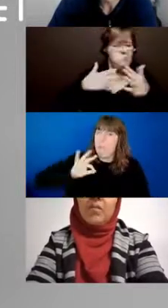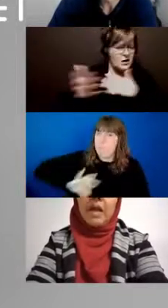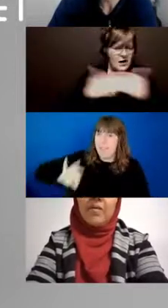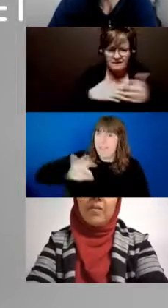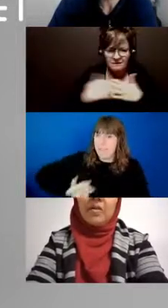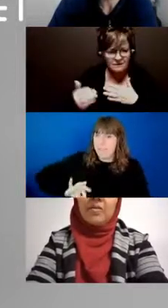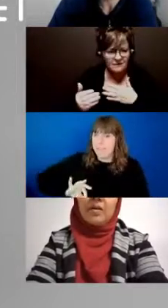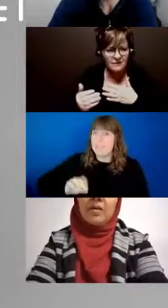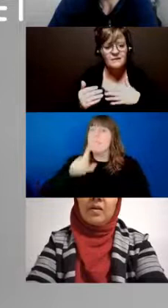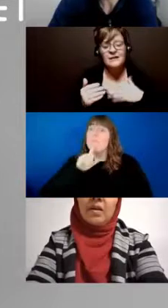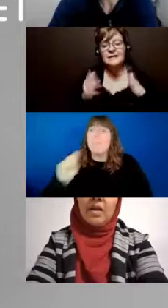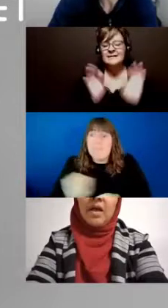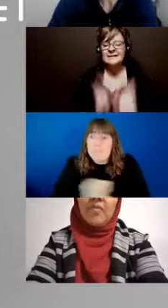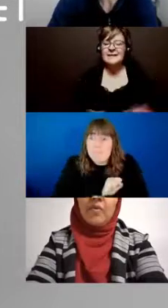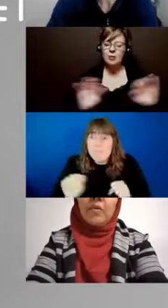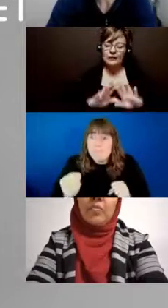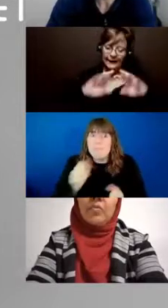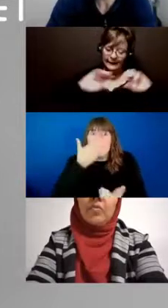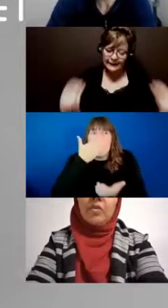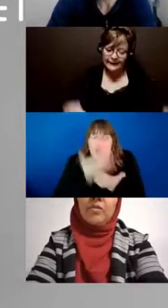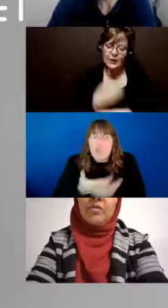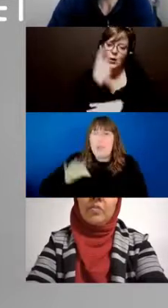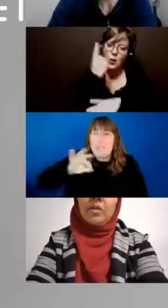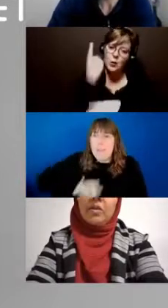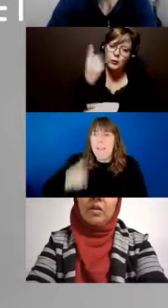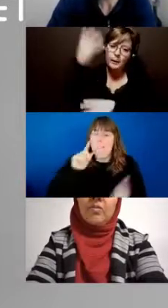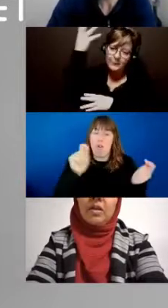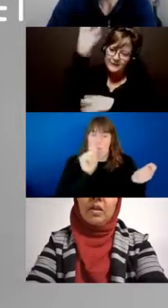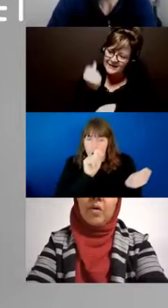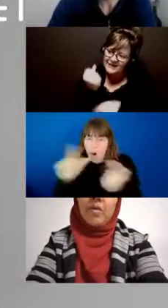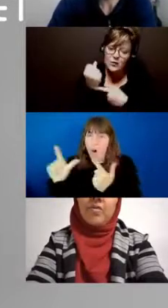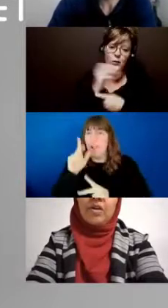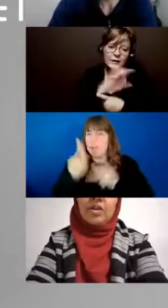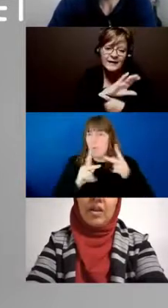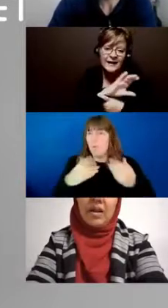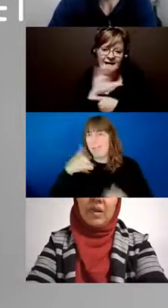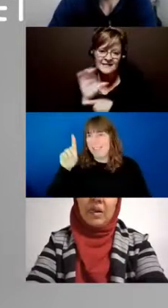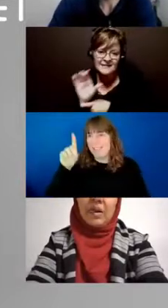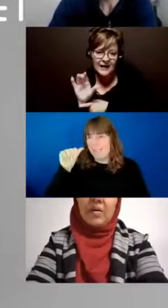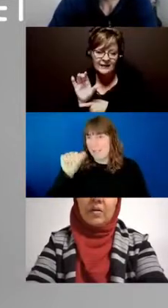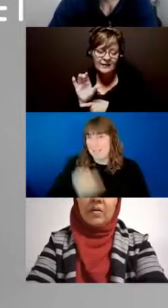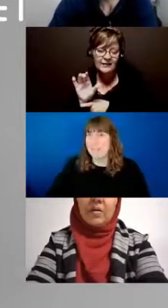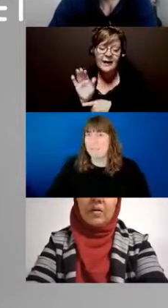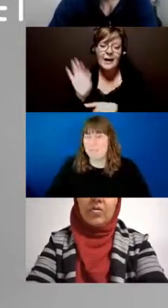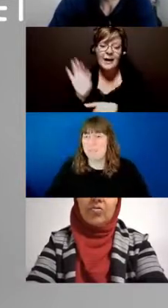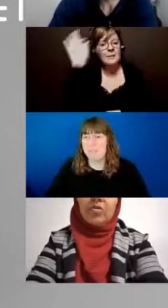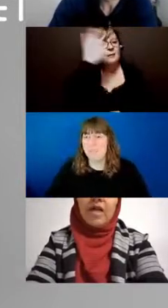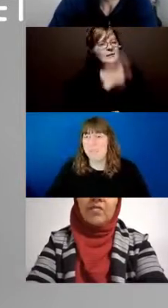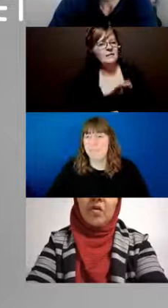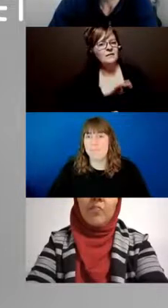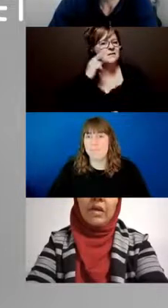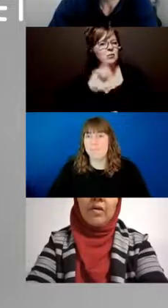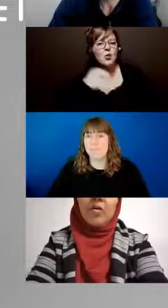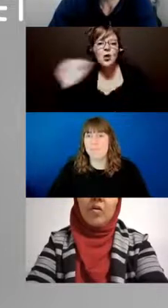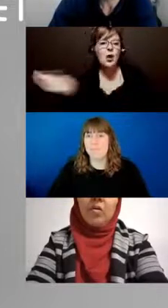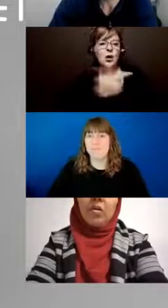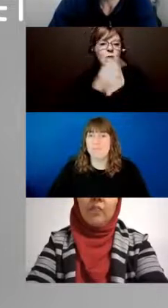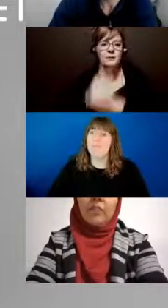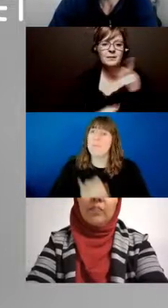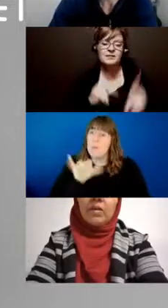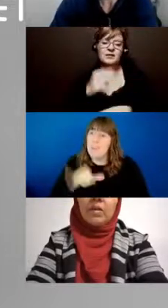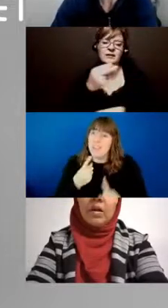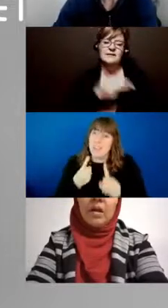benefits every person with a disability living in poverty today so that's our big goal and